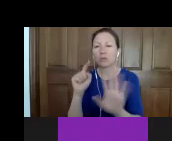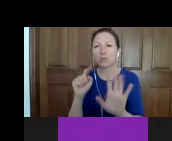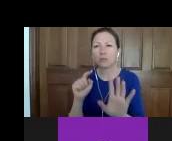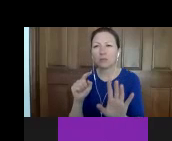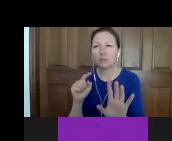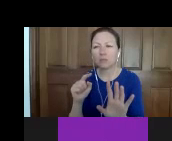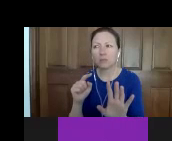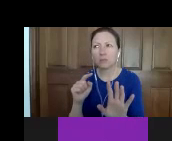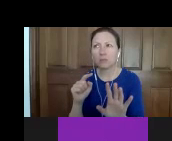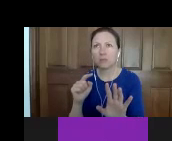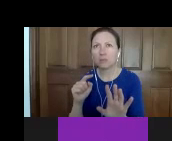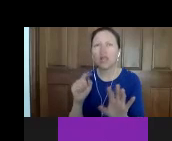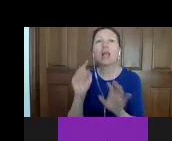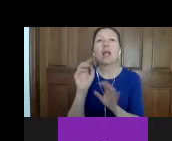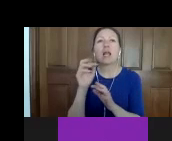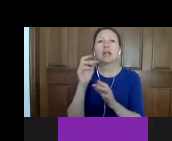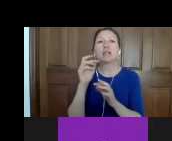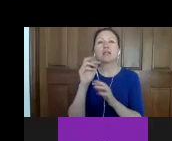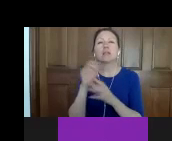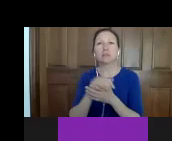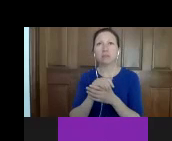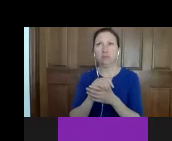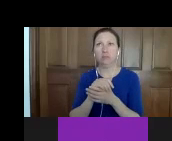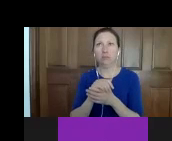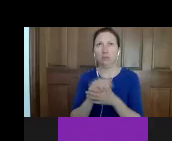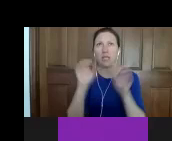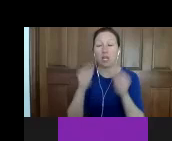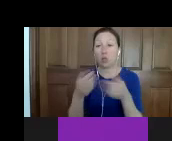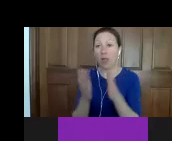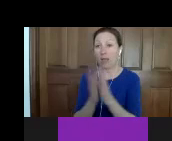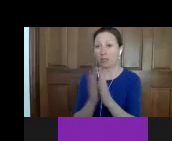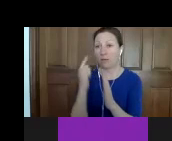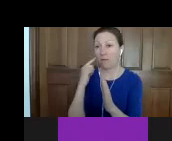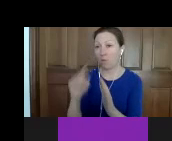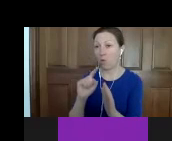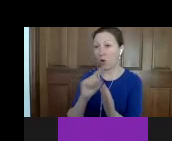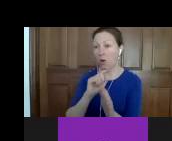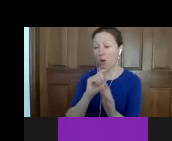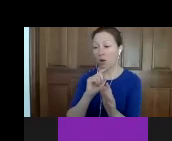reasonable accommodation to ask a personal assistant for a blind candidate until adapting